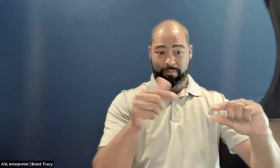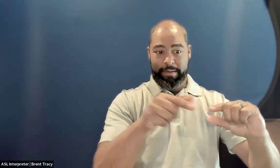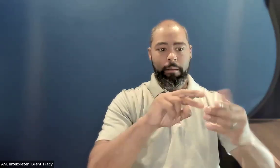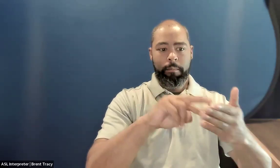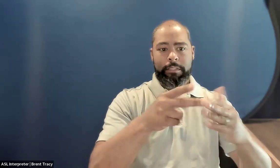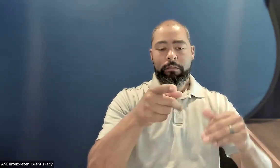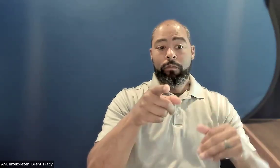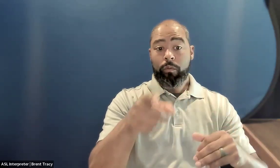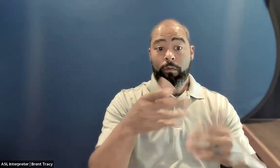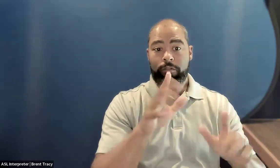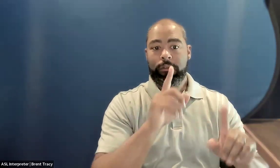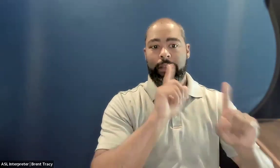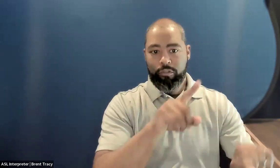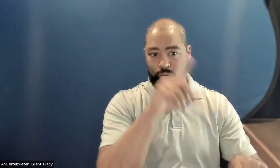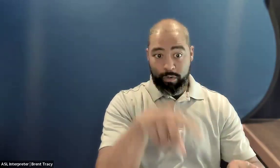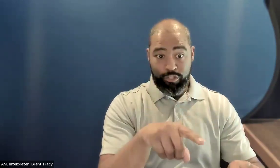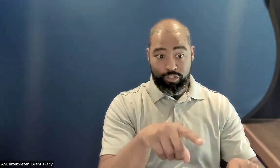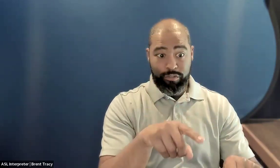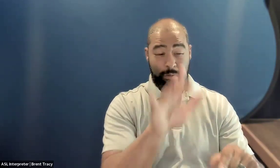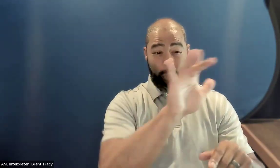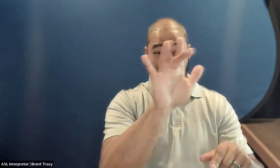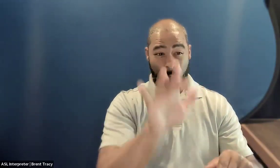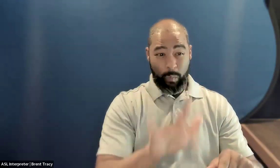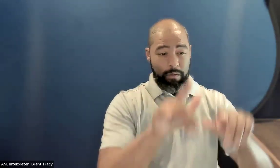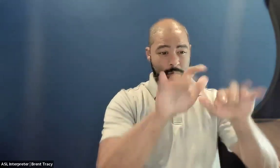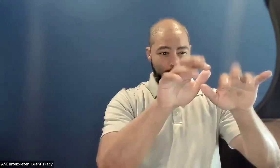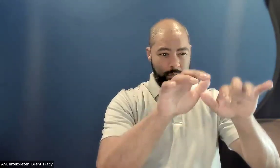are those preliminary recommendations. Next slide.